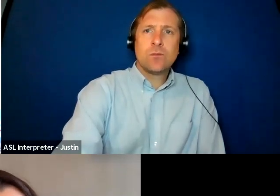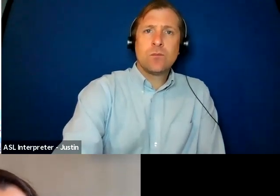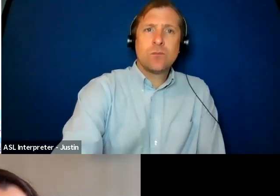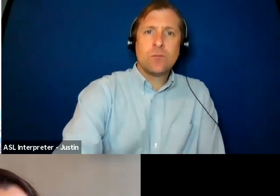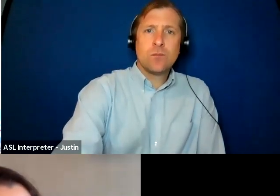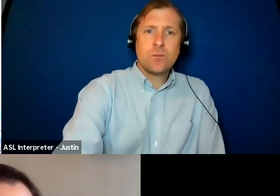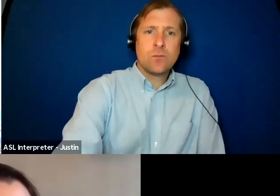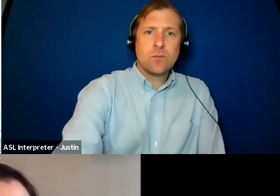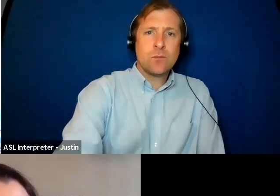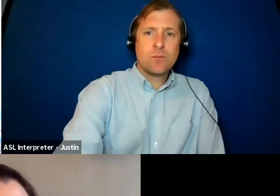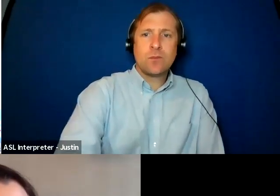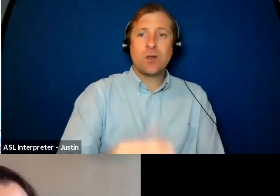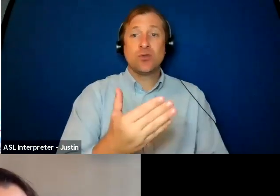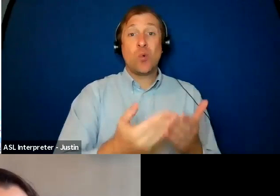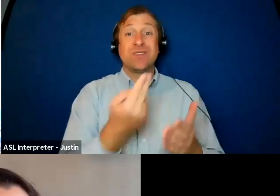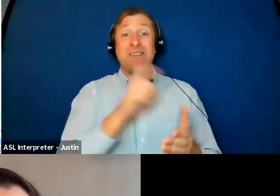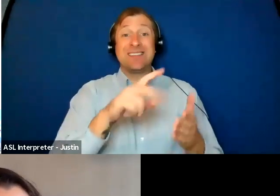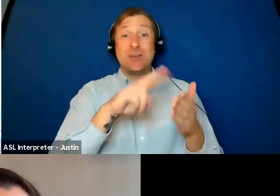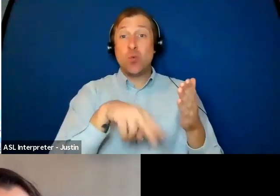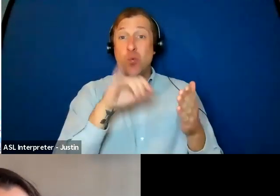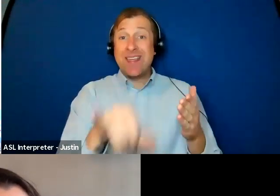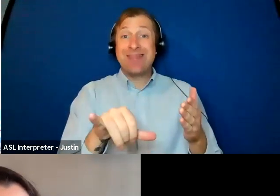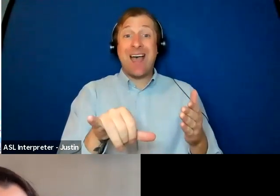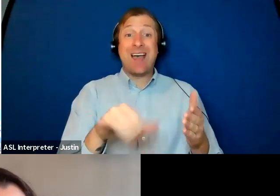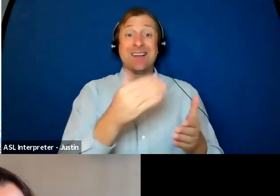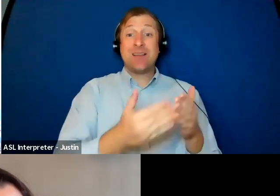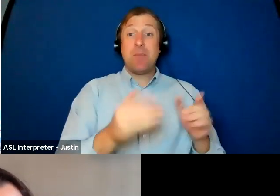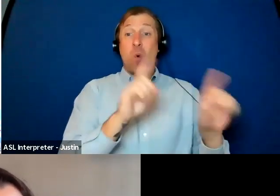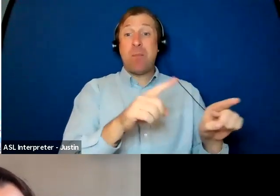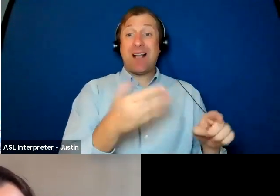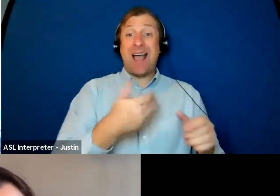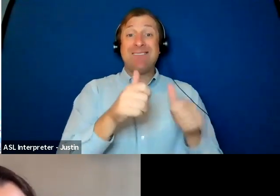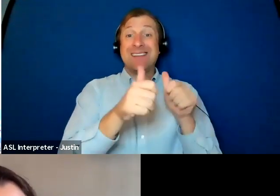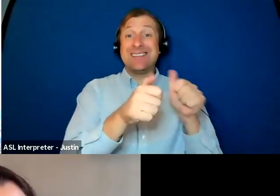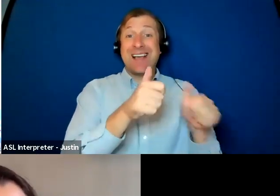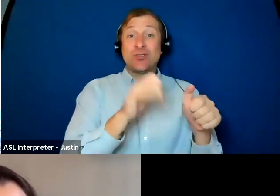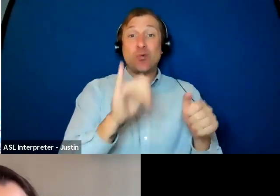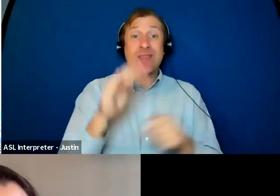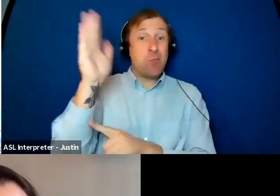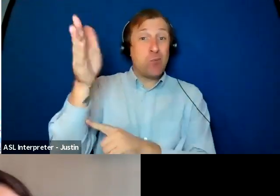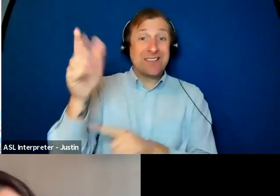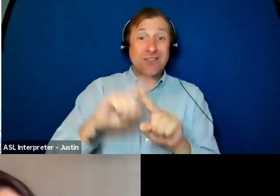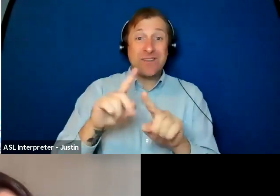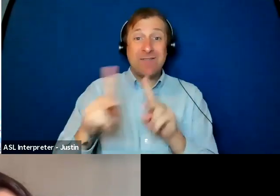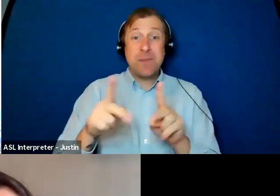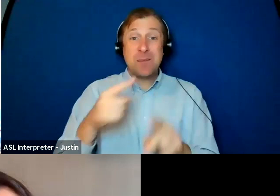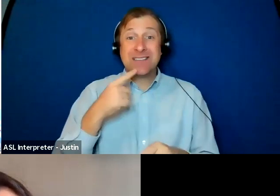Some of us will probably go back. I got several texts during the presentation from folks going, "Will this be available online?"